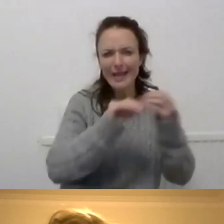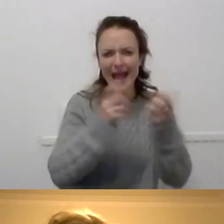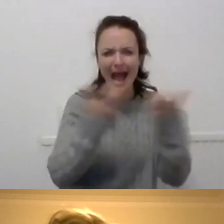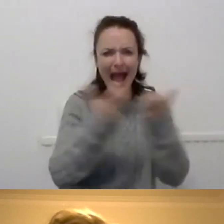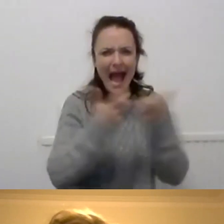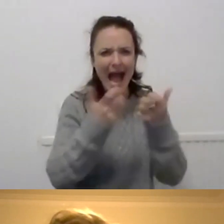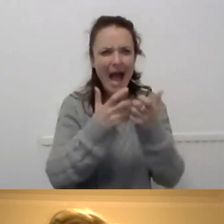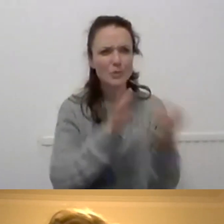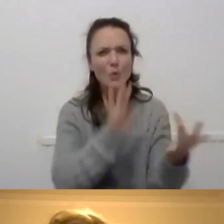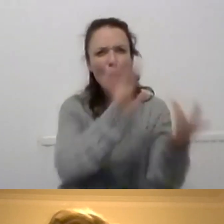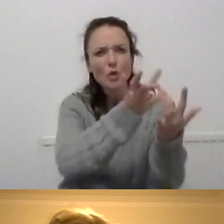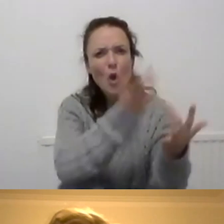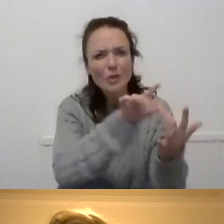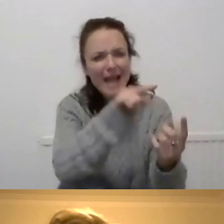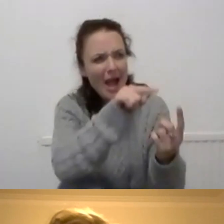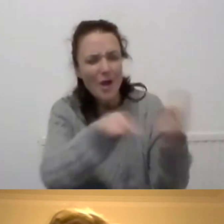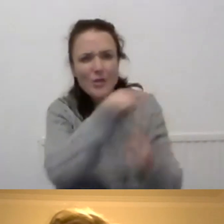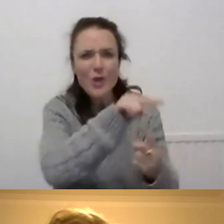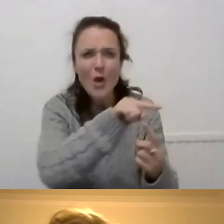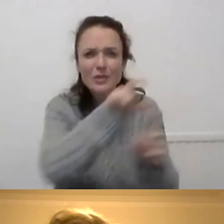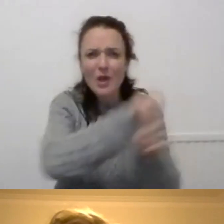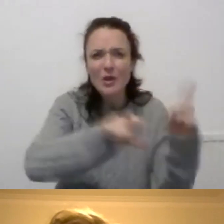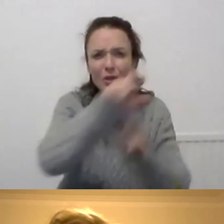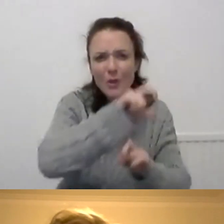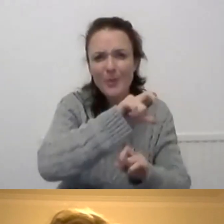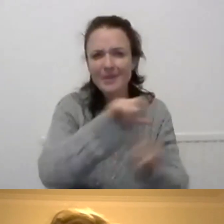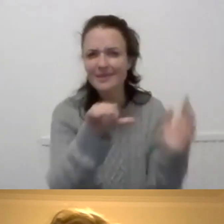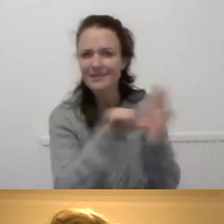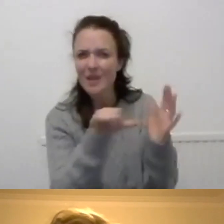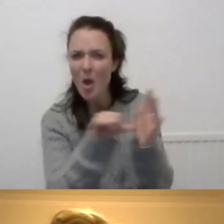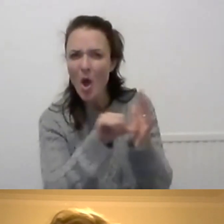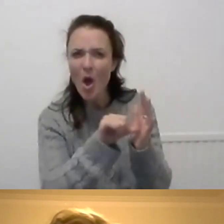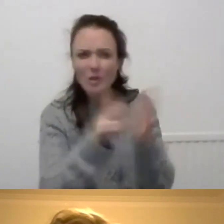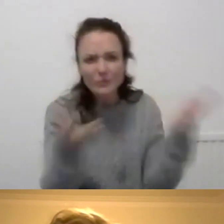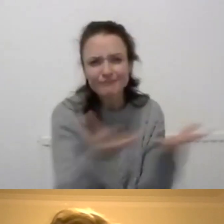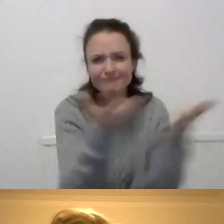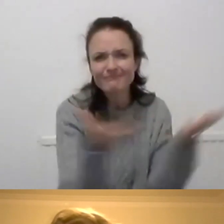their GP? Currently we have to input vaccination into a system which then lets your GP know that